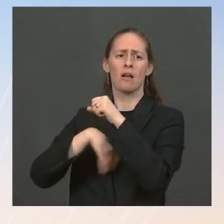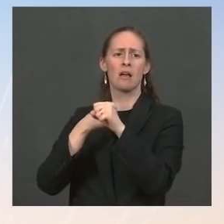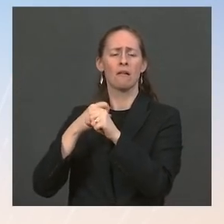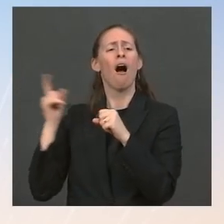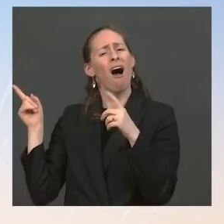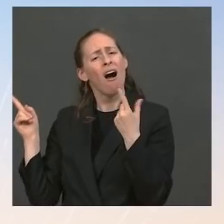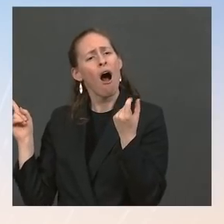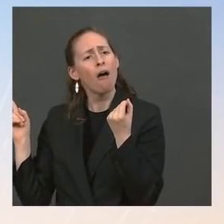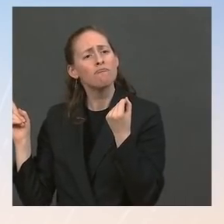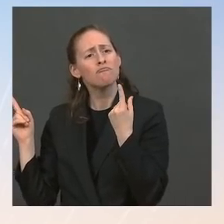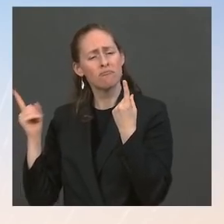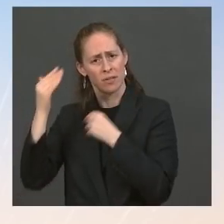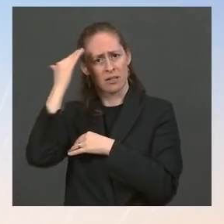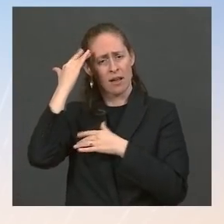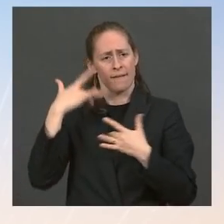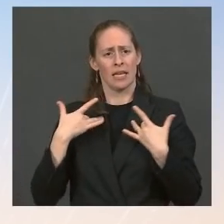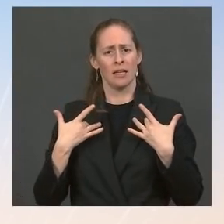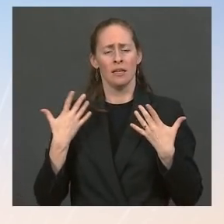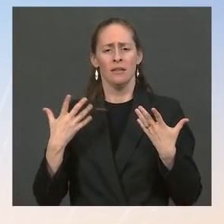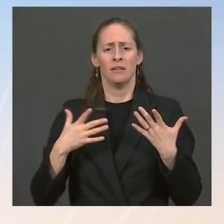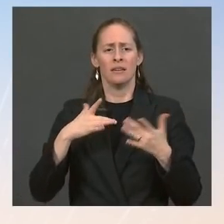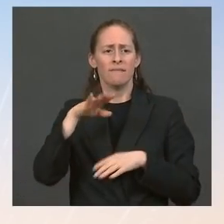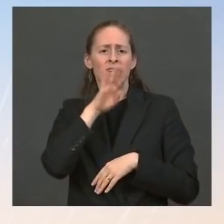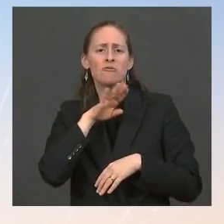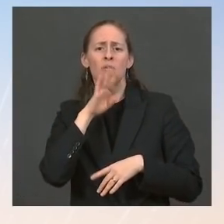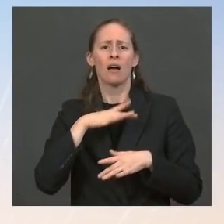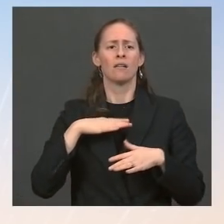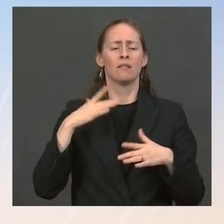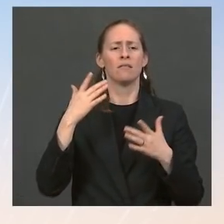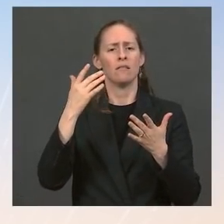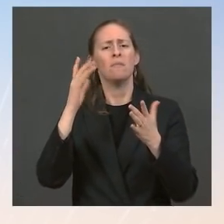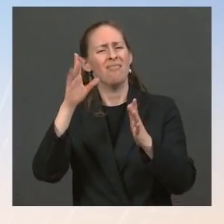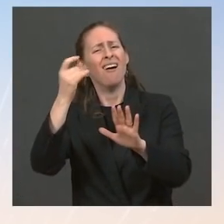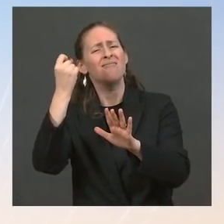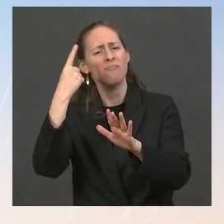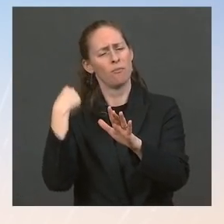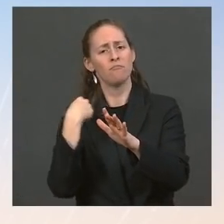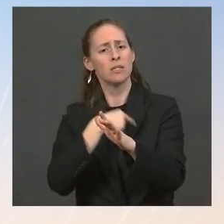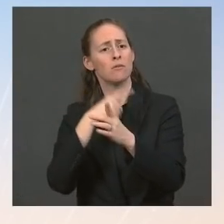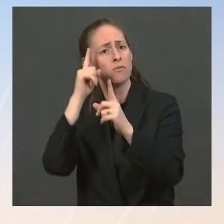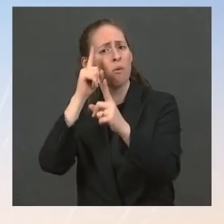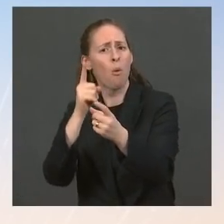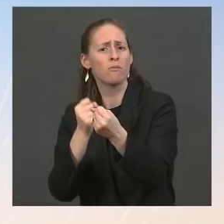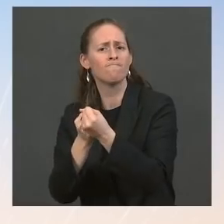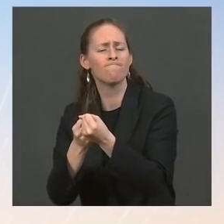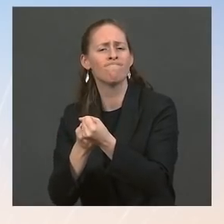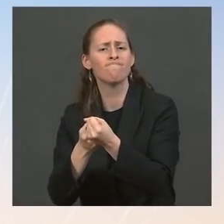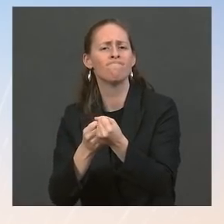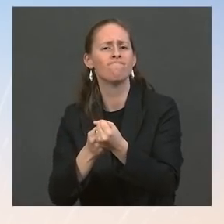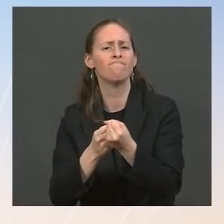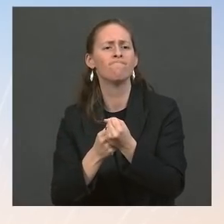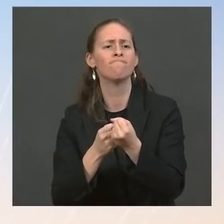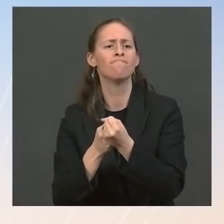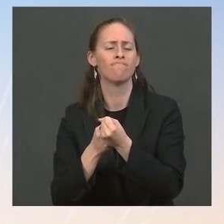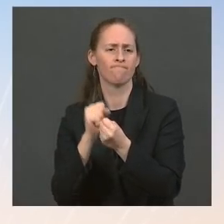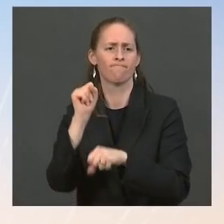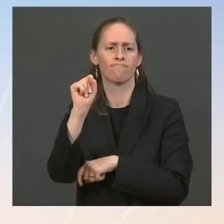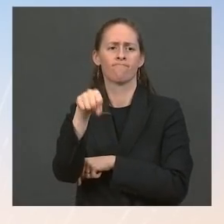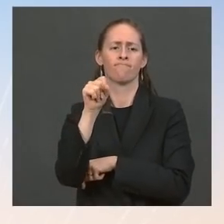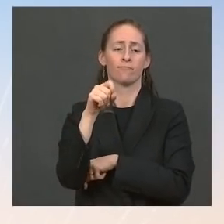when passions are high. We're here to provide support. And obviously, we're going to wait for any verdict to come out.